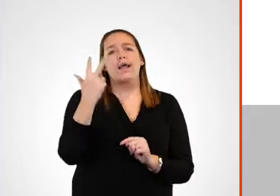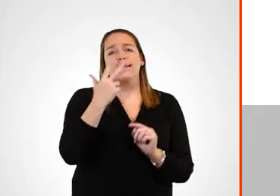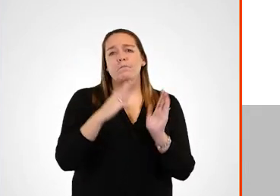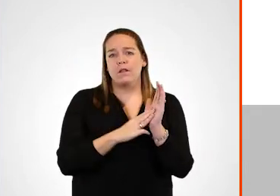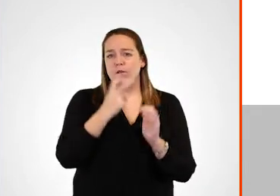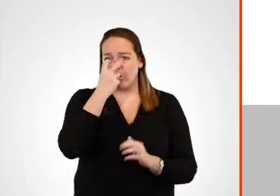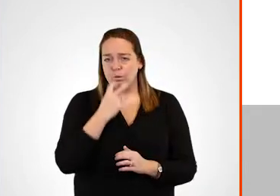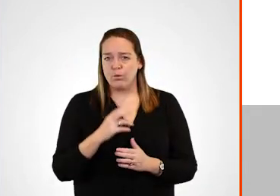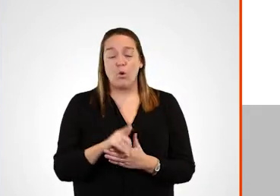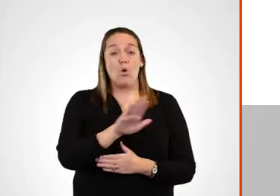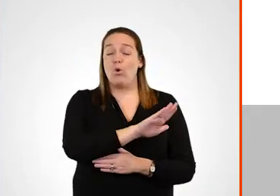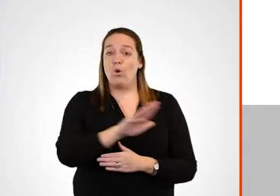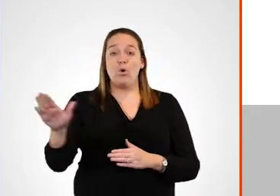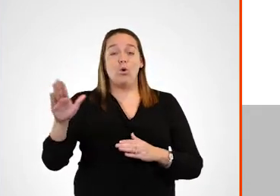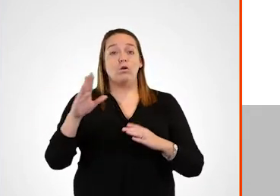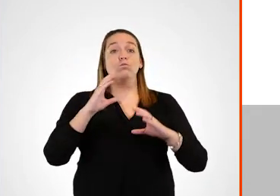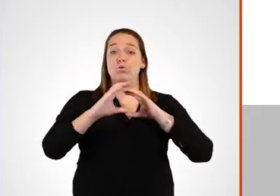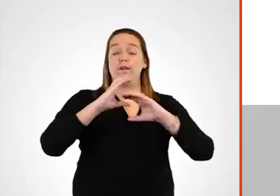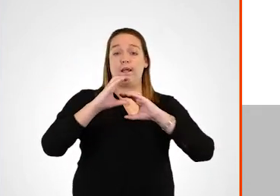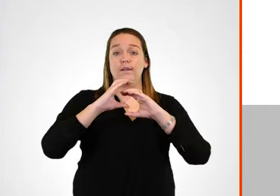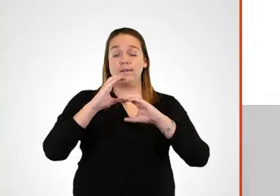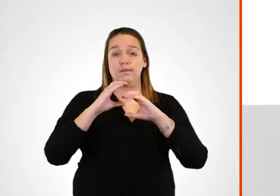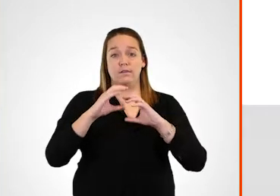They were all communicators and they'd all received early intervention.